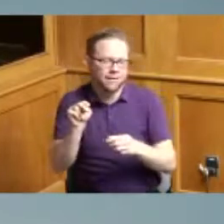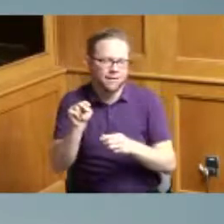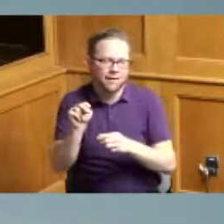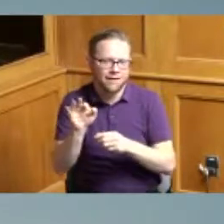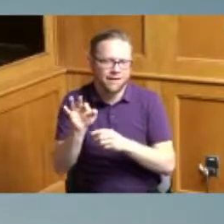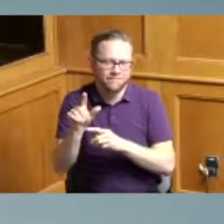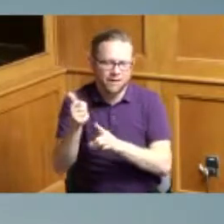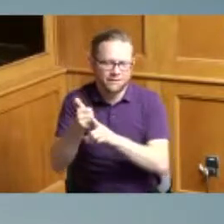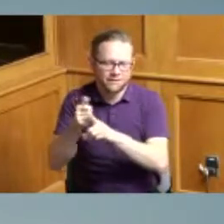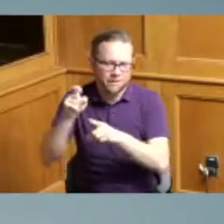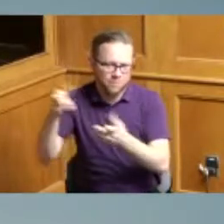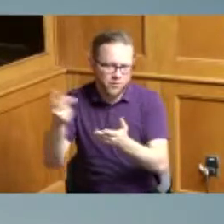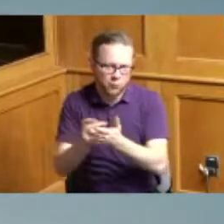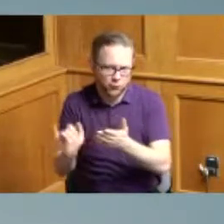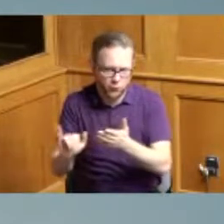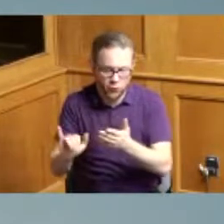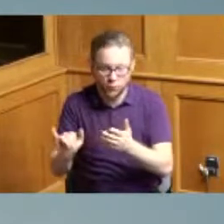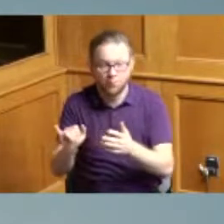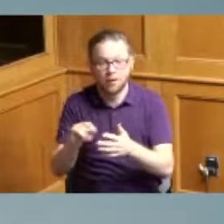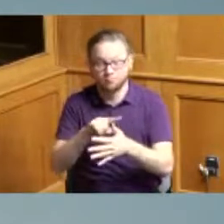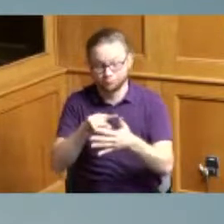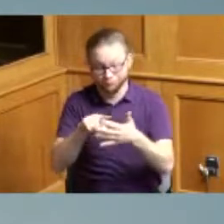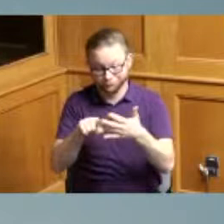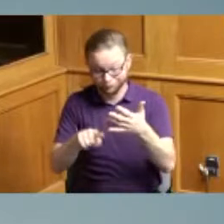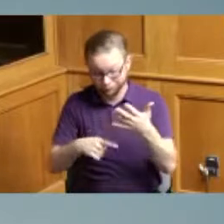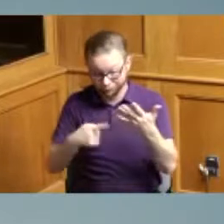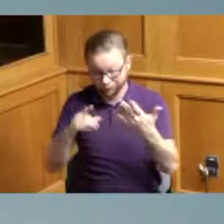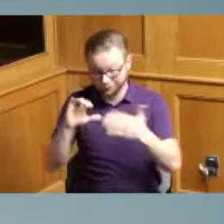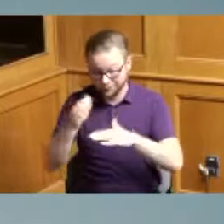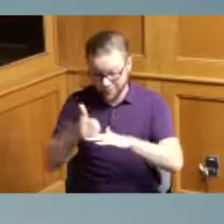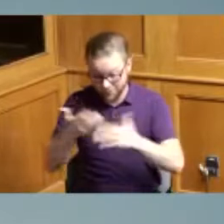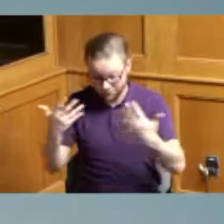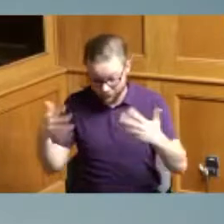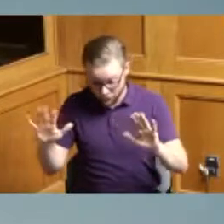for the party as well but once we get all those things addressed then I'm hoping by the end of